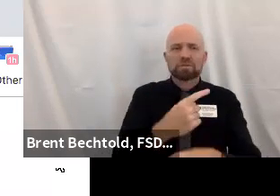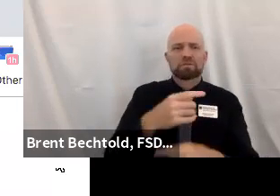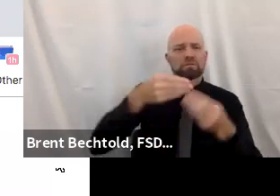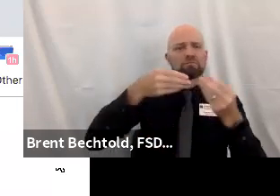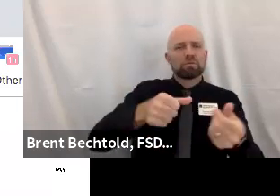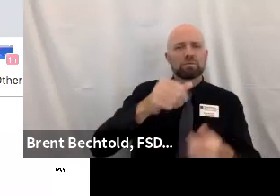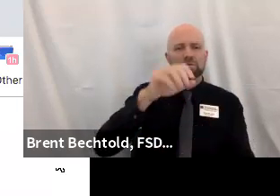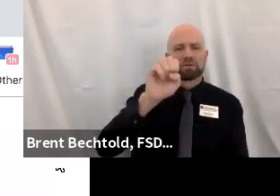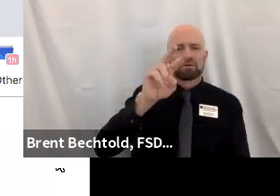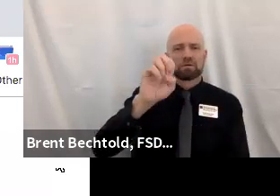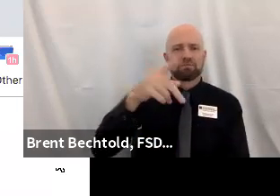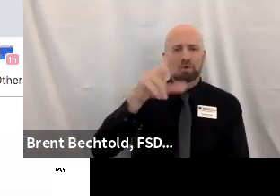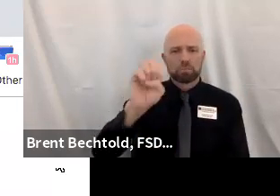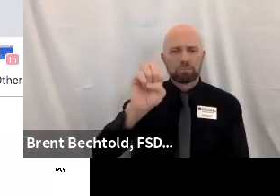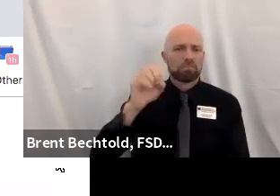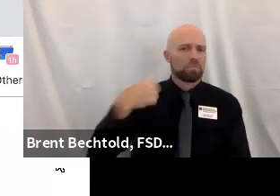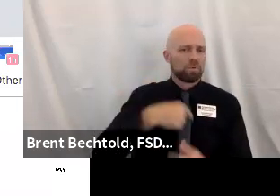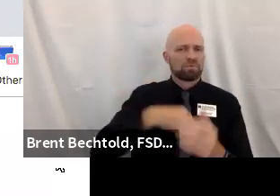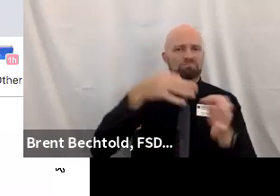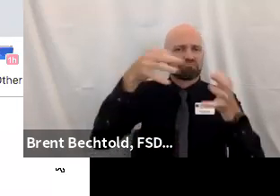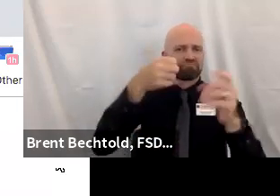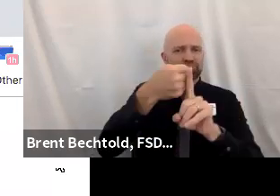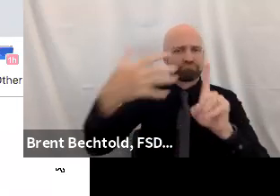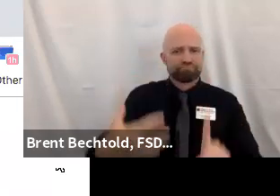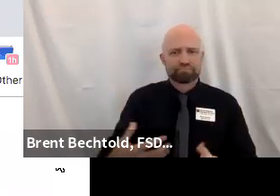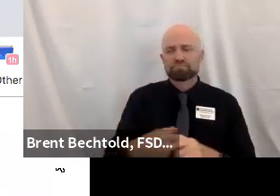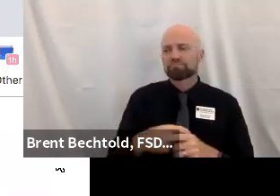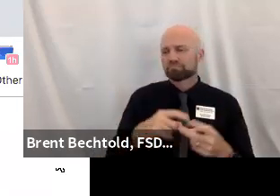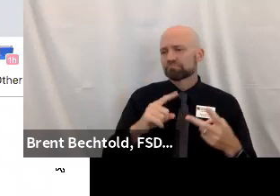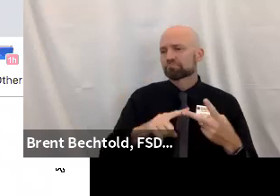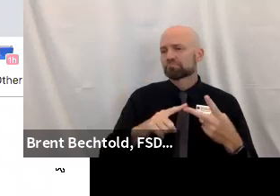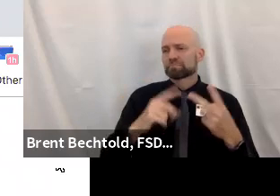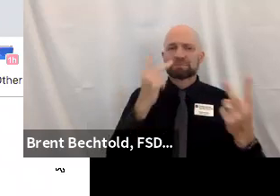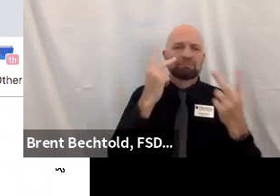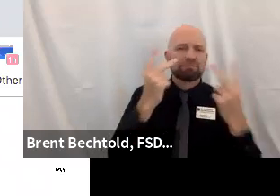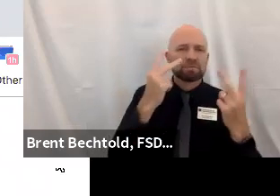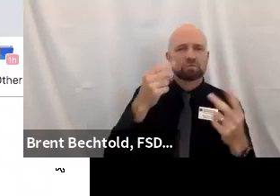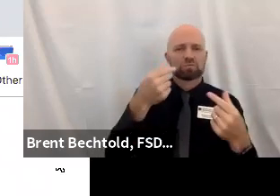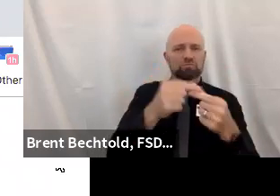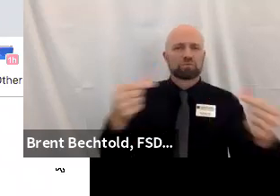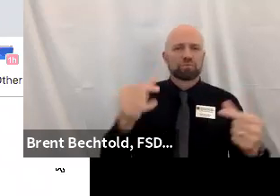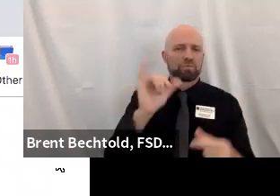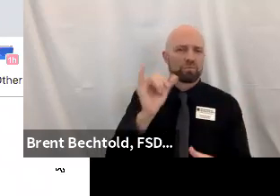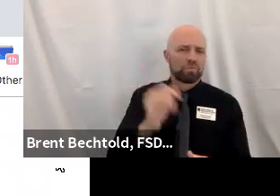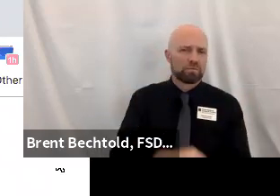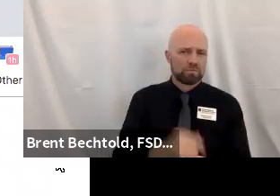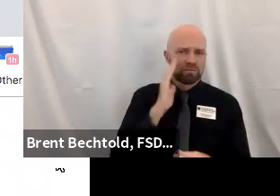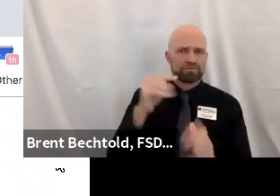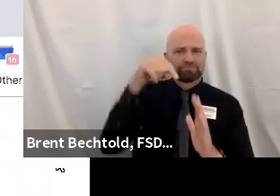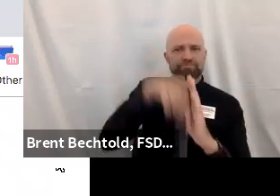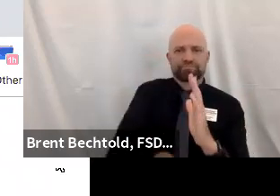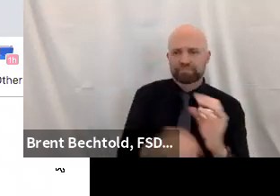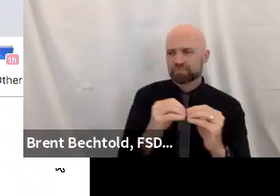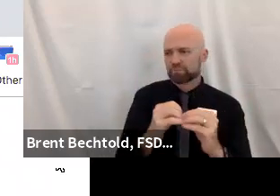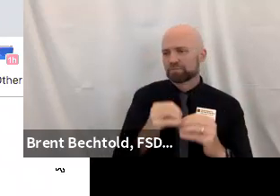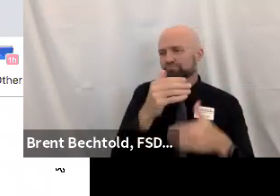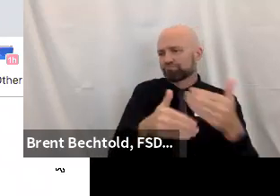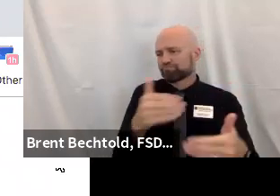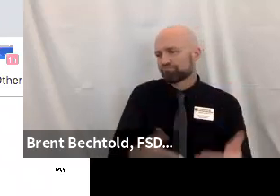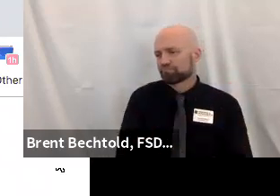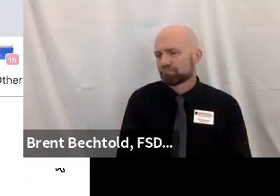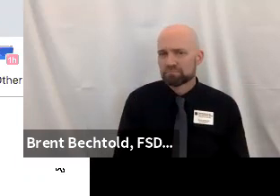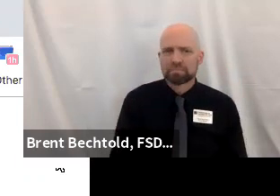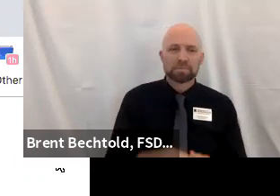We talked about accuracy, the fluency envelope, rather. Visual grammar, accuracy, reading fluency.